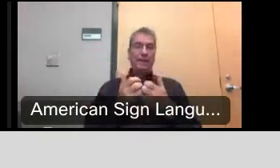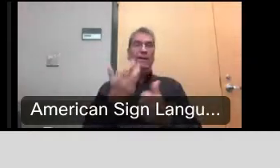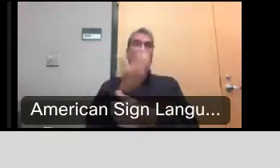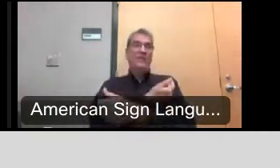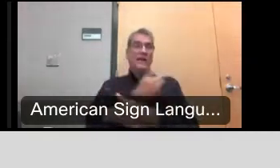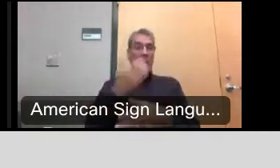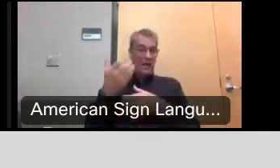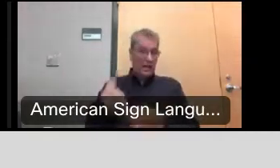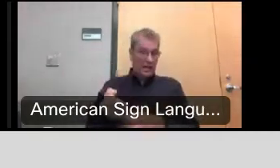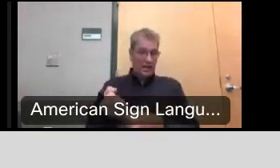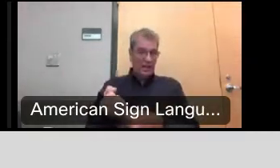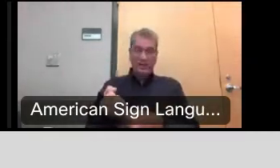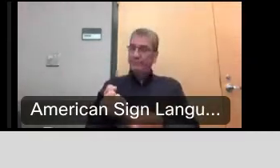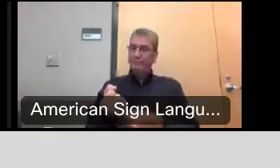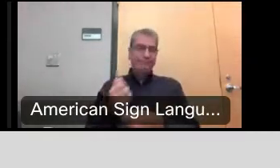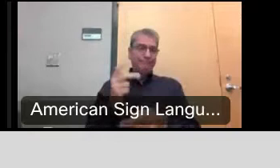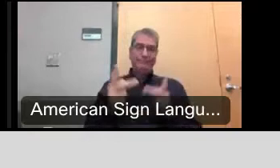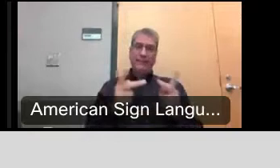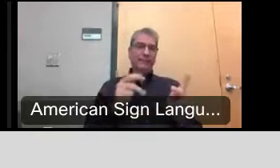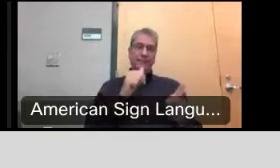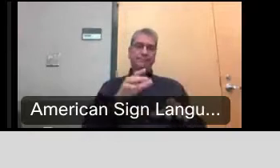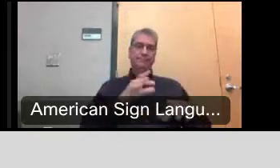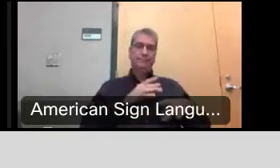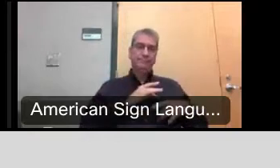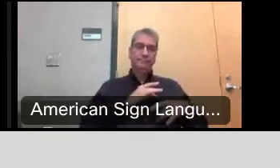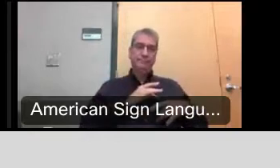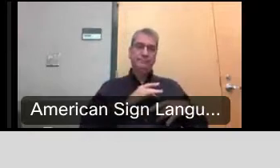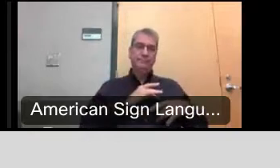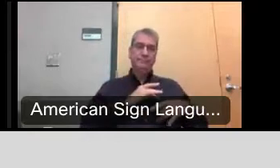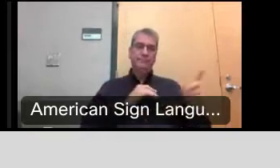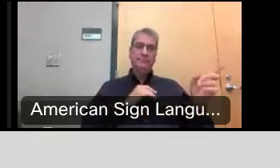people just didn't have it and then there were also the vaccine reporting requirements,